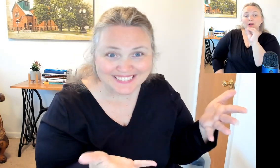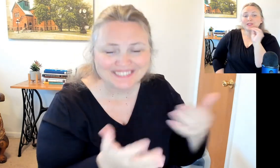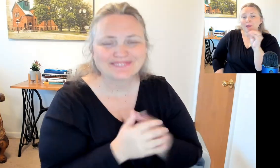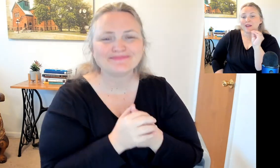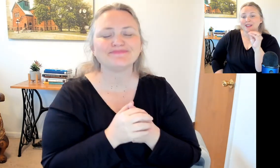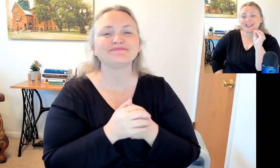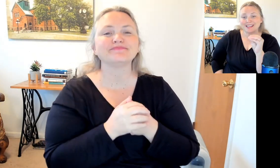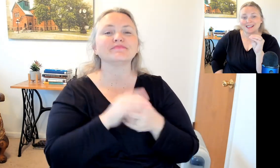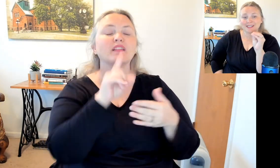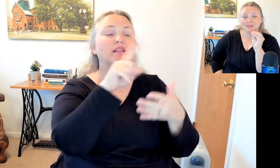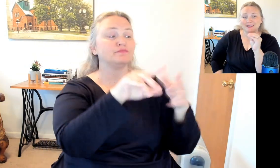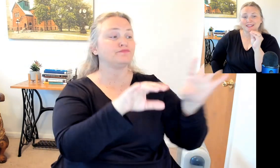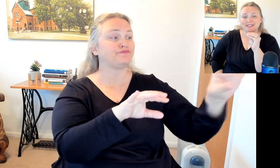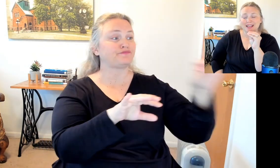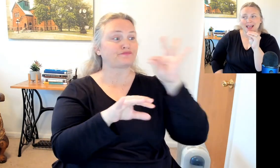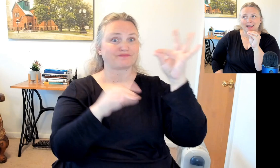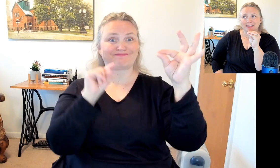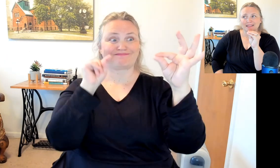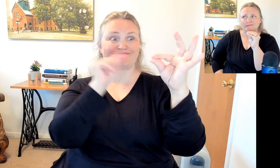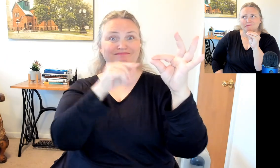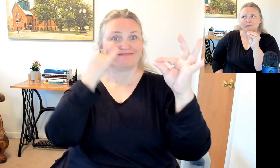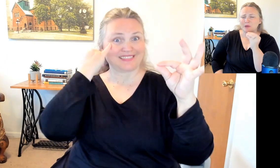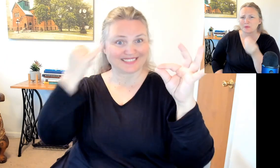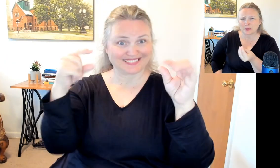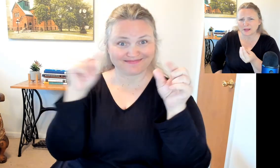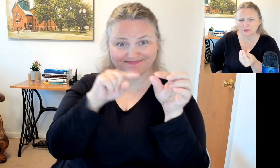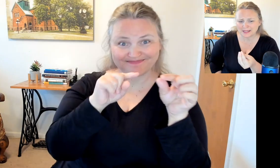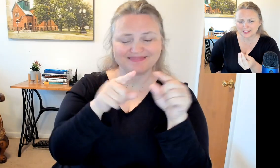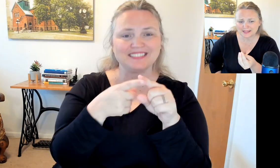Once you have an idea, you need to decide, okay, what do I do with this?